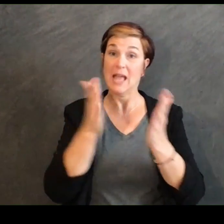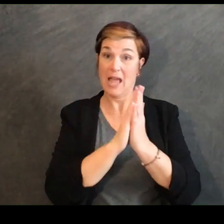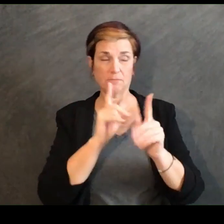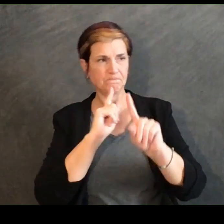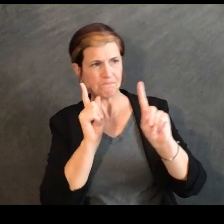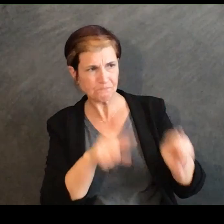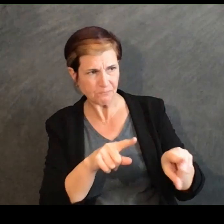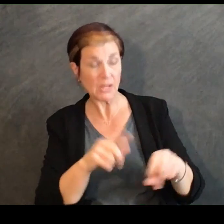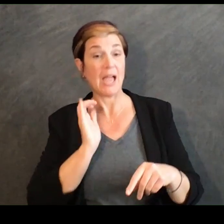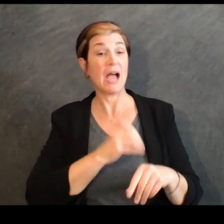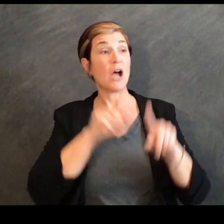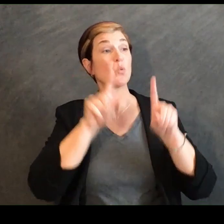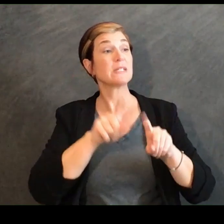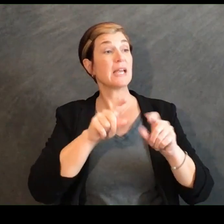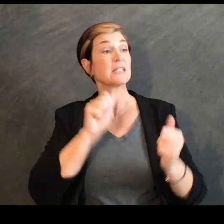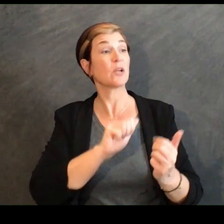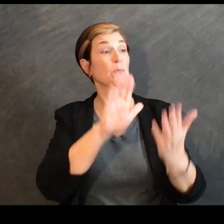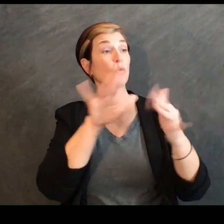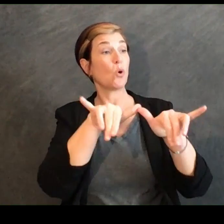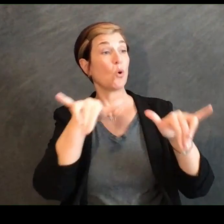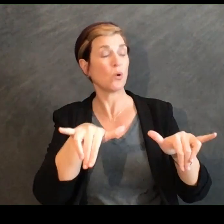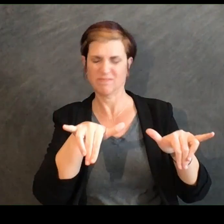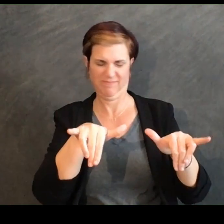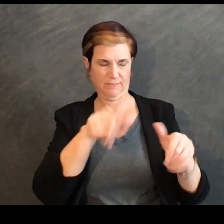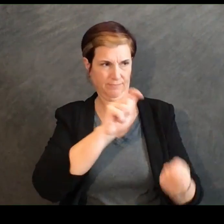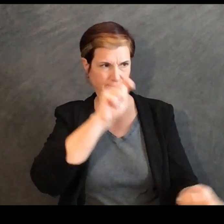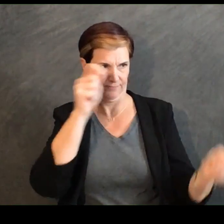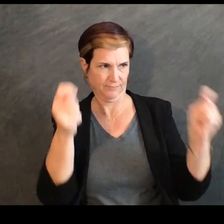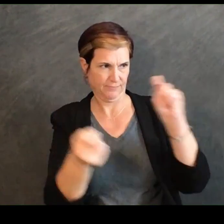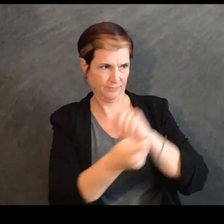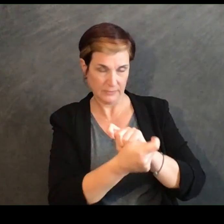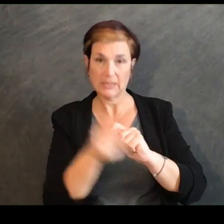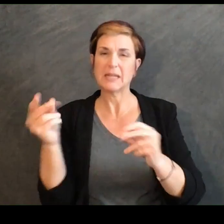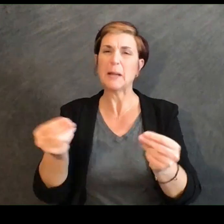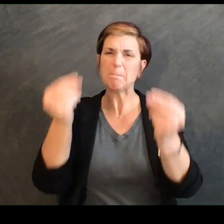he immediately called the private sector laboratories to the White House as noted